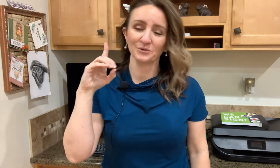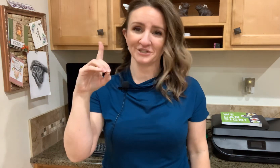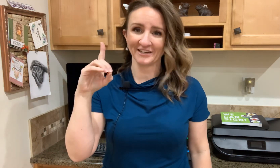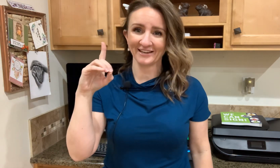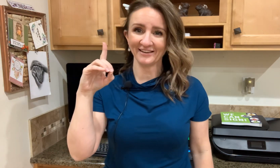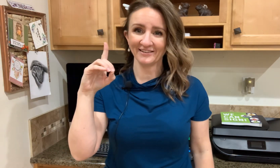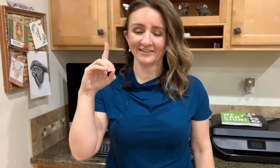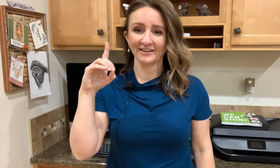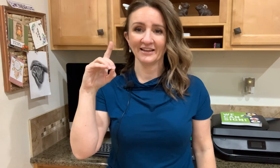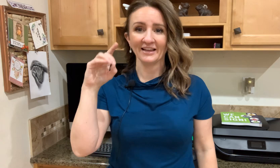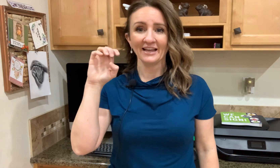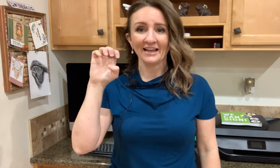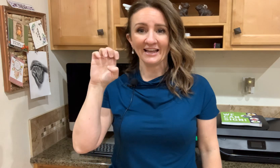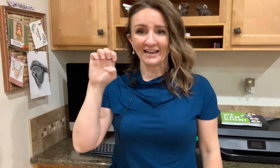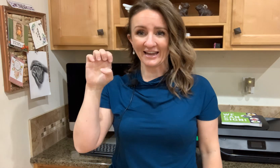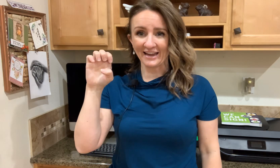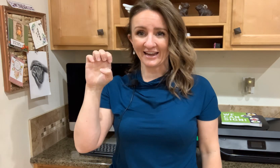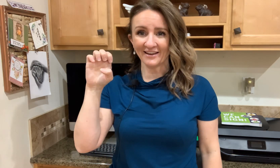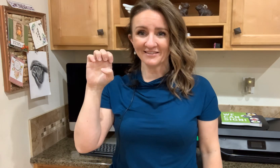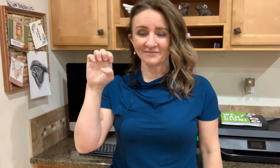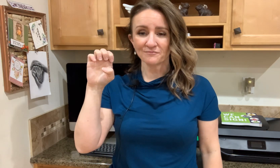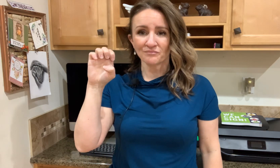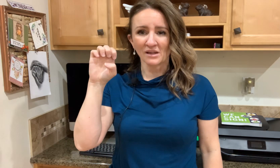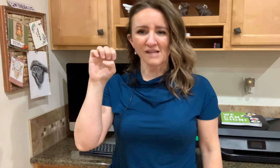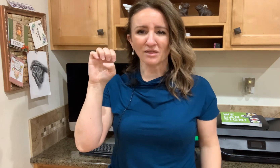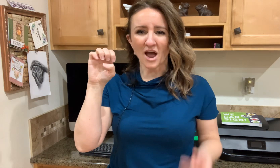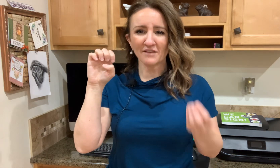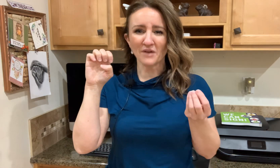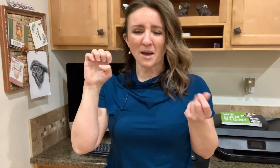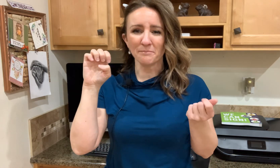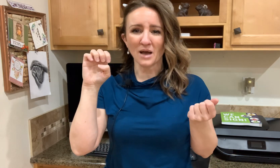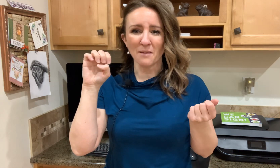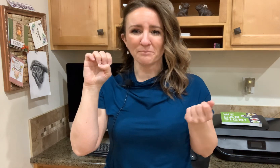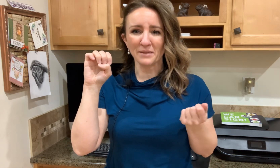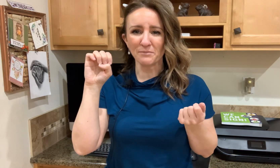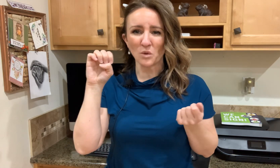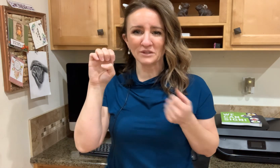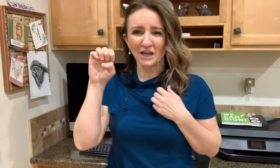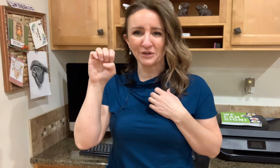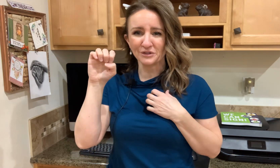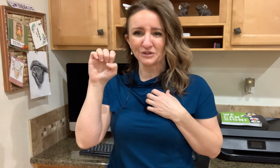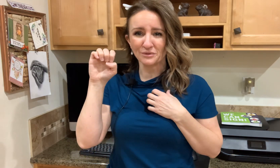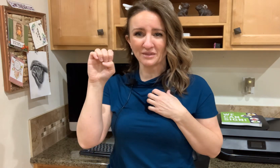E. A lot of people will tell you to do this way,